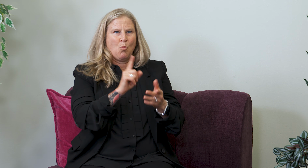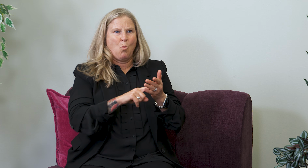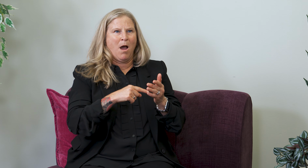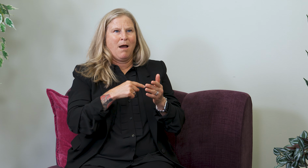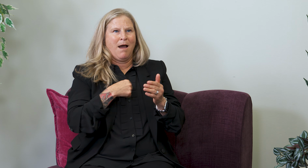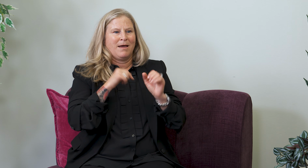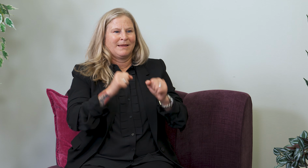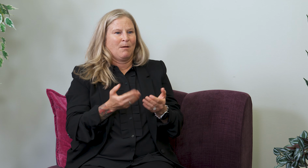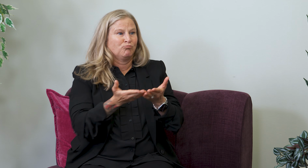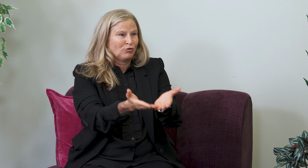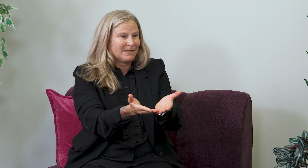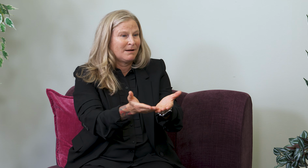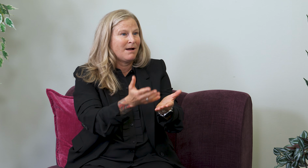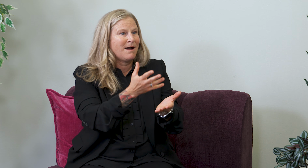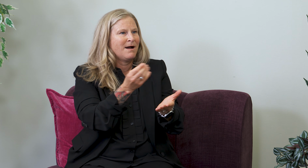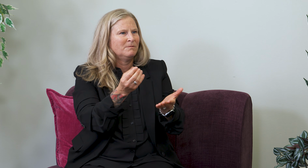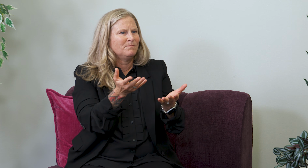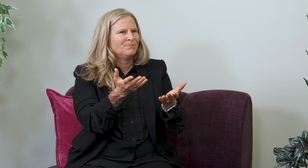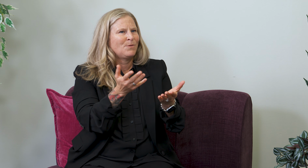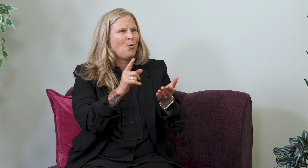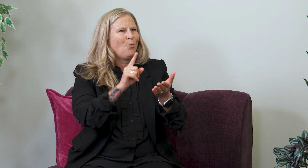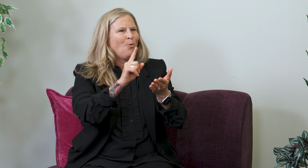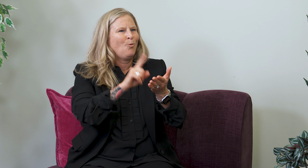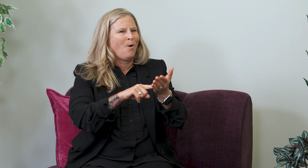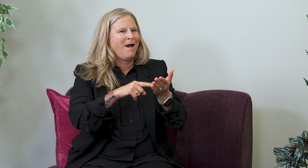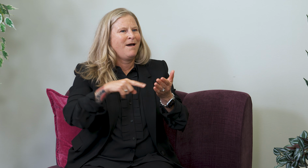Which is an important question to ask. “What can I bring?”